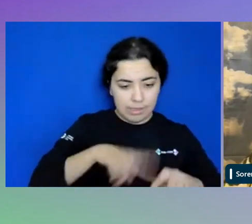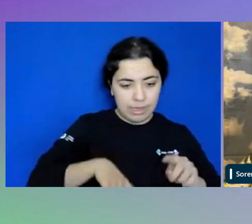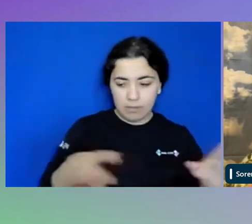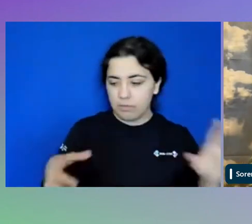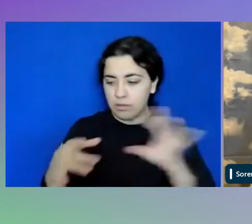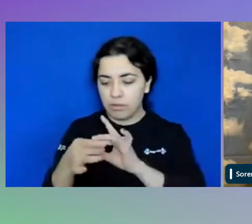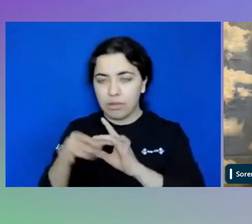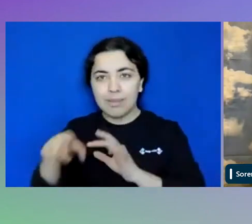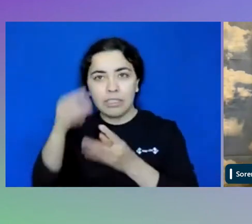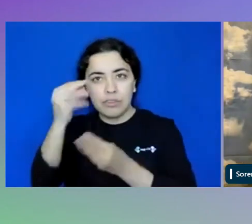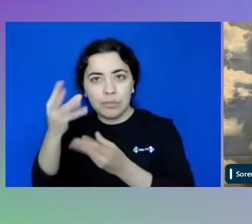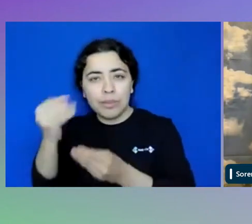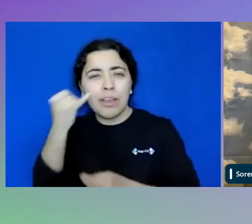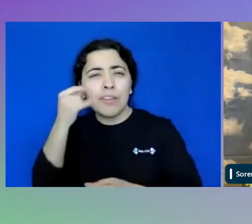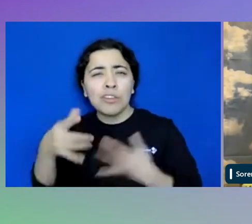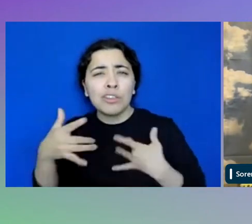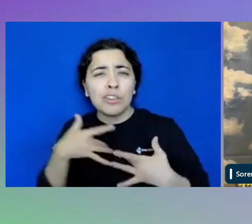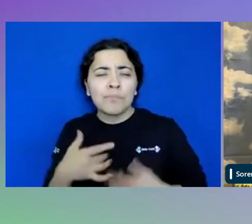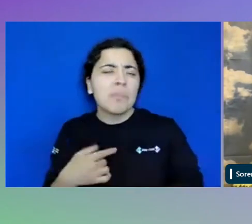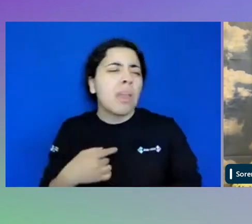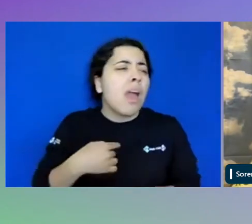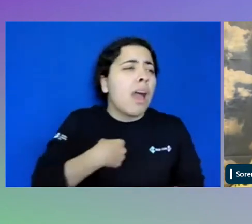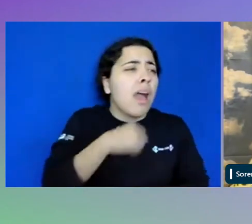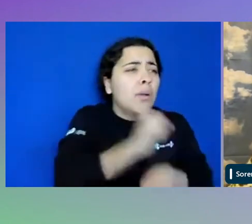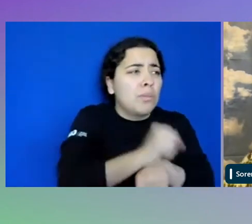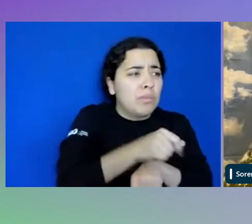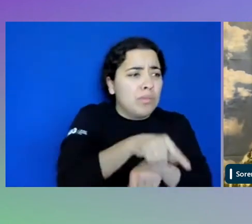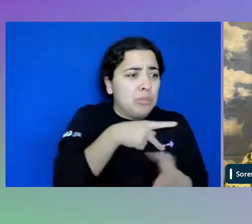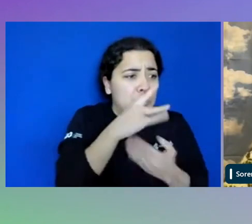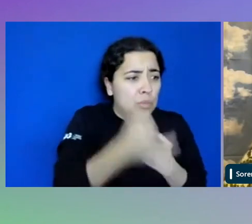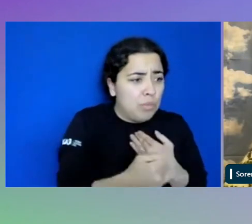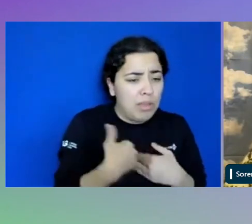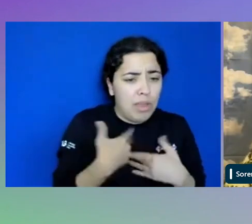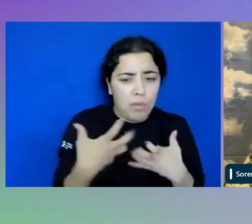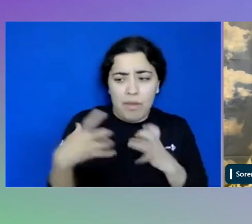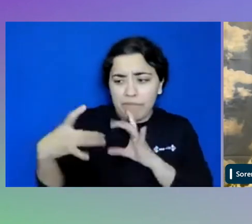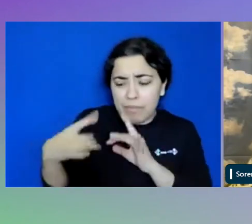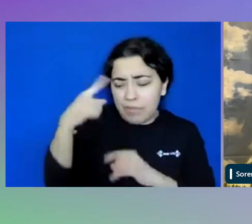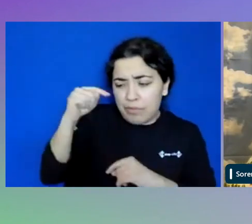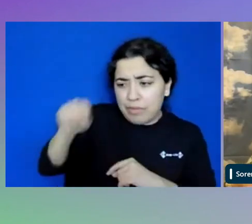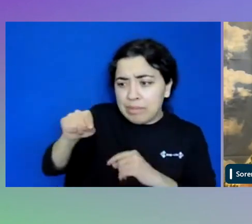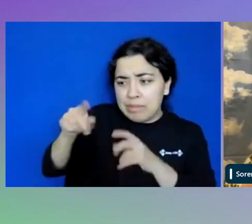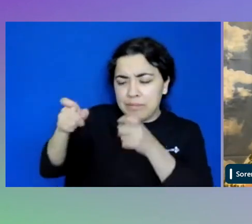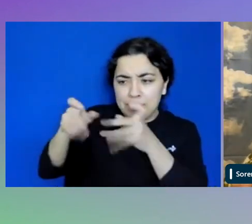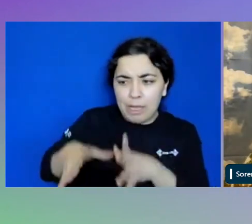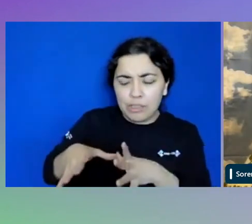worked on this project or, or I wanted to give feedback on this